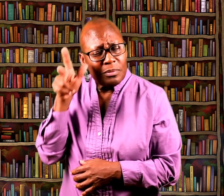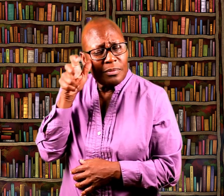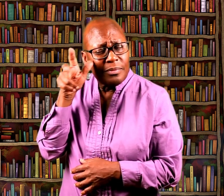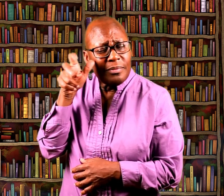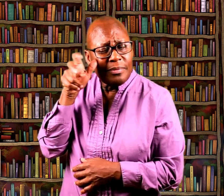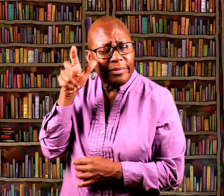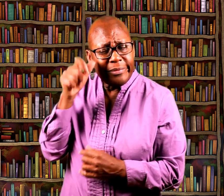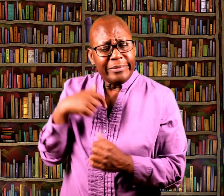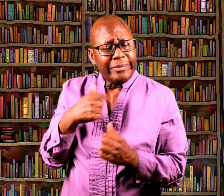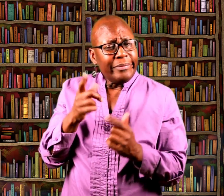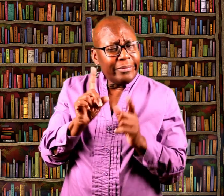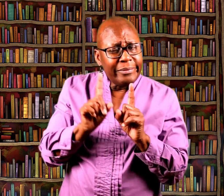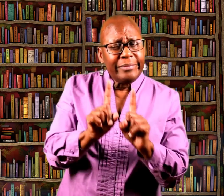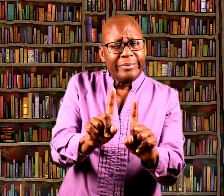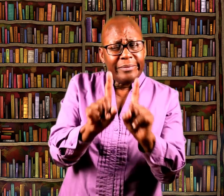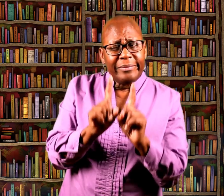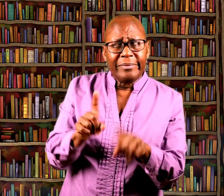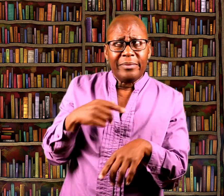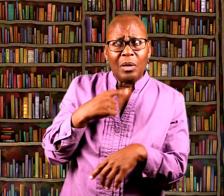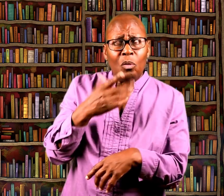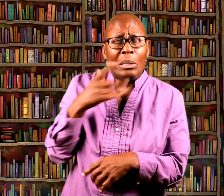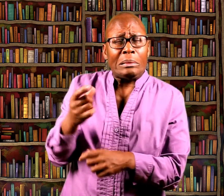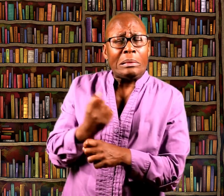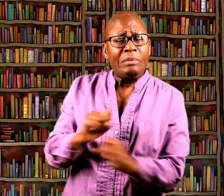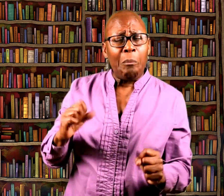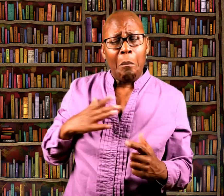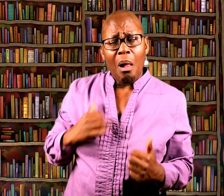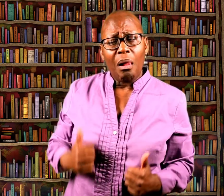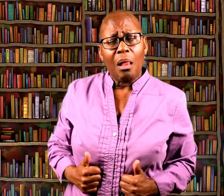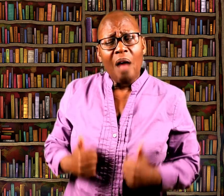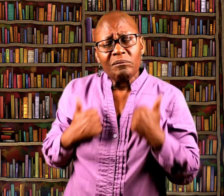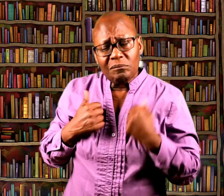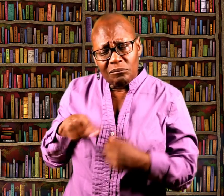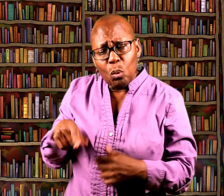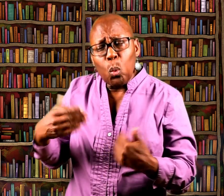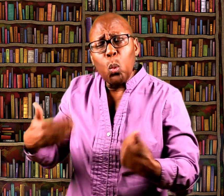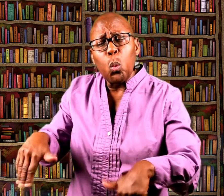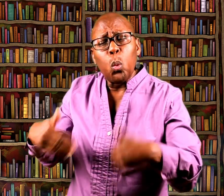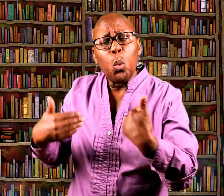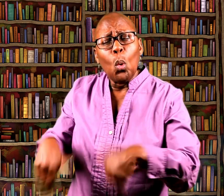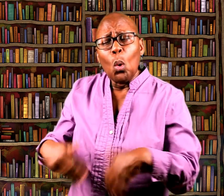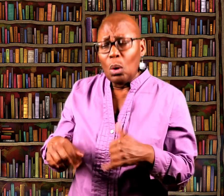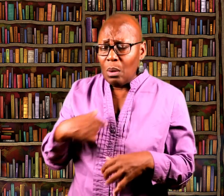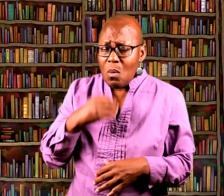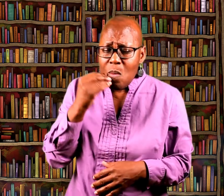He said, "Yes, I was listening. These walks, wow, they saved my life. At home, I was lonely, suffering,